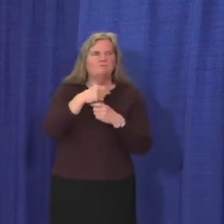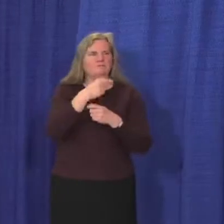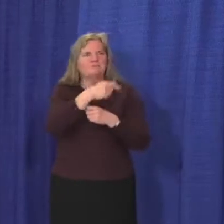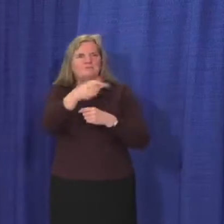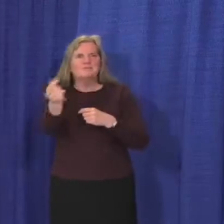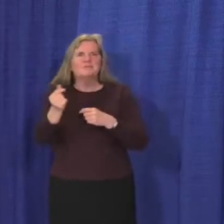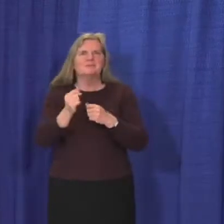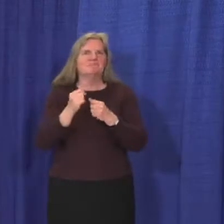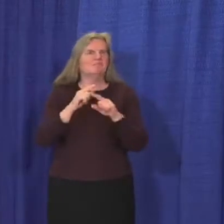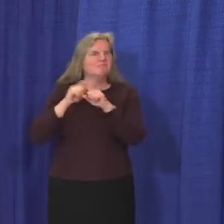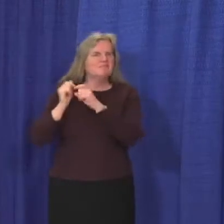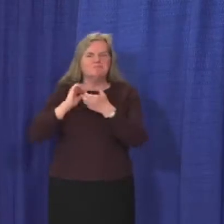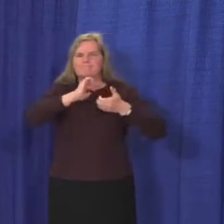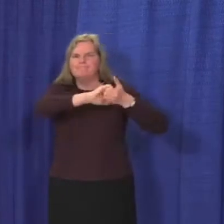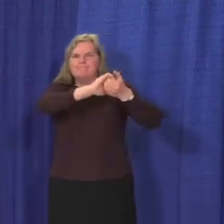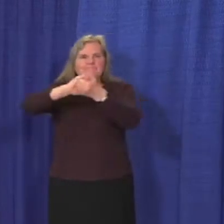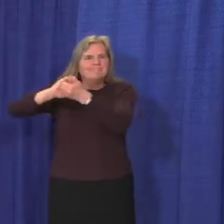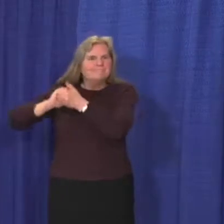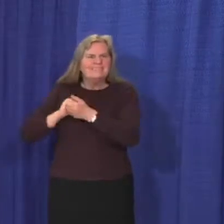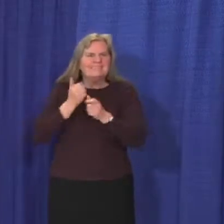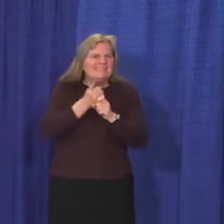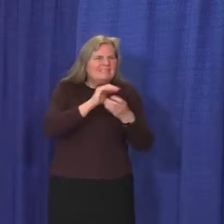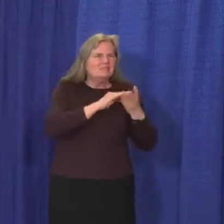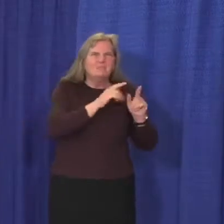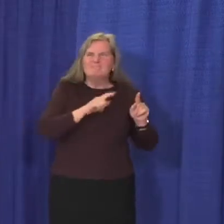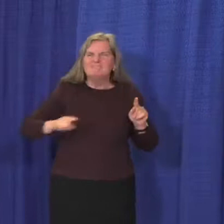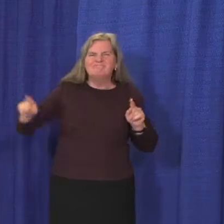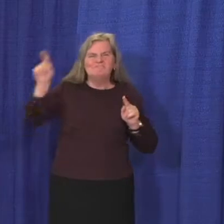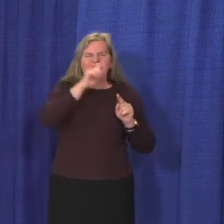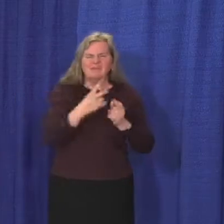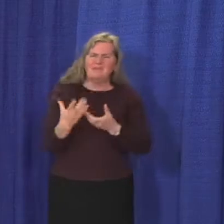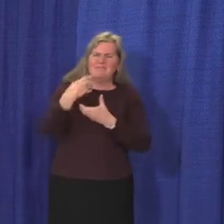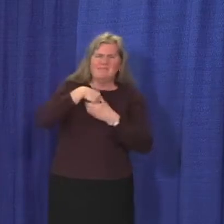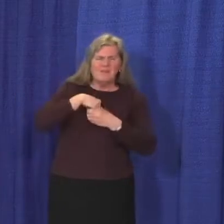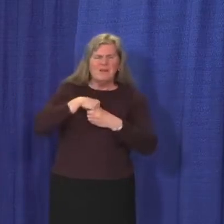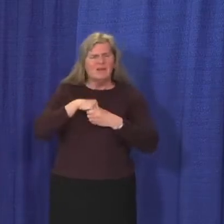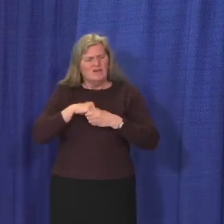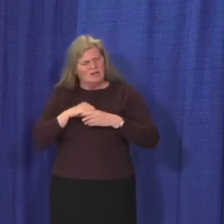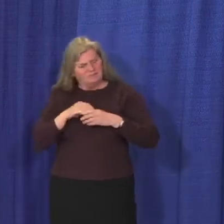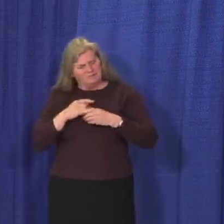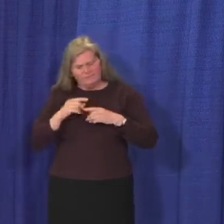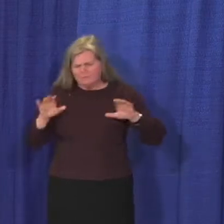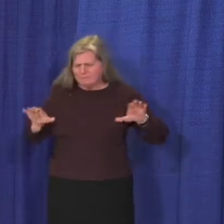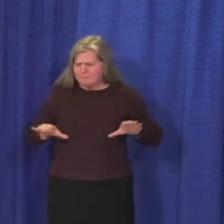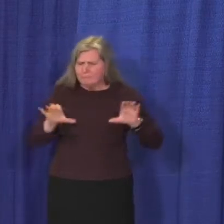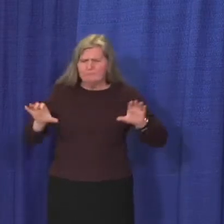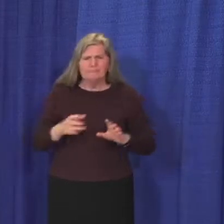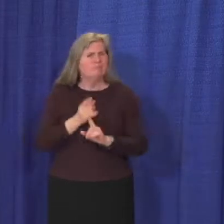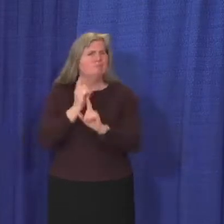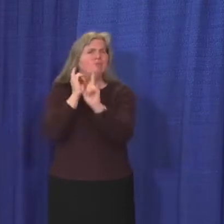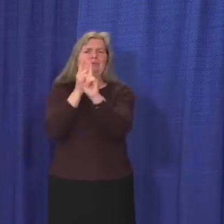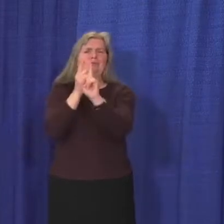dedicated individuals in our government and all our partners in each and every community that